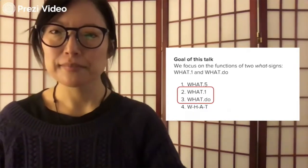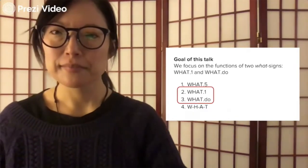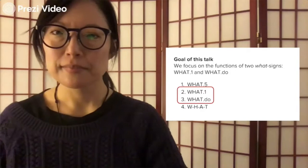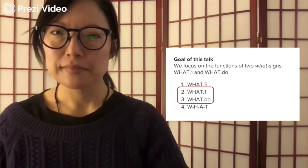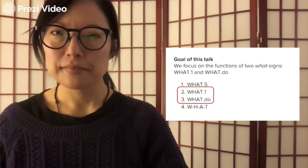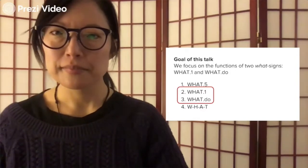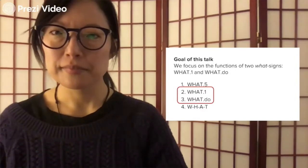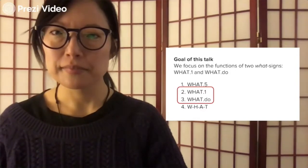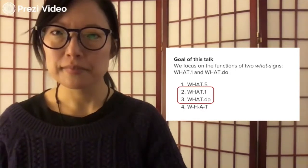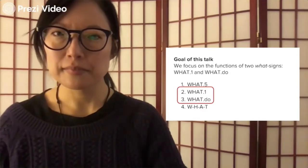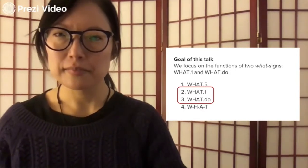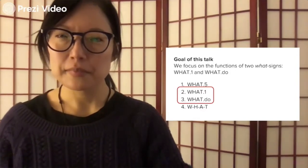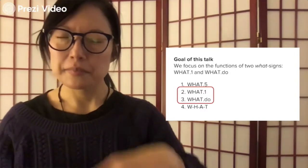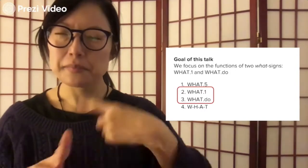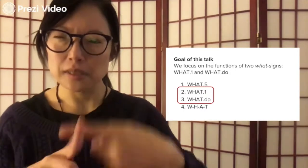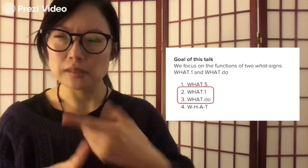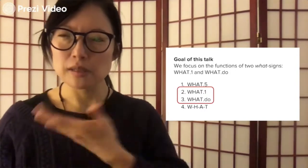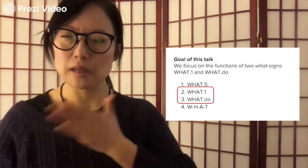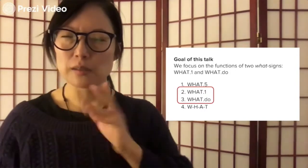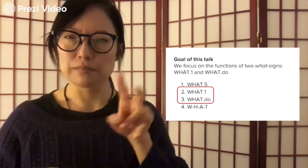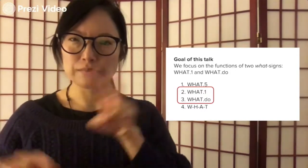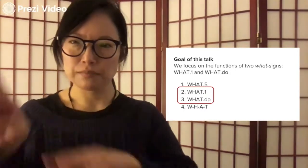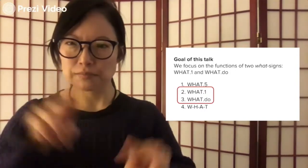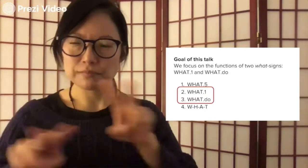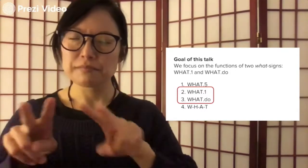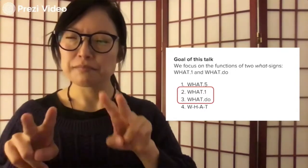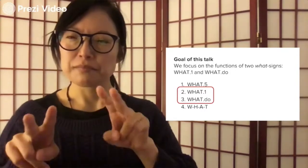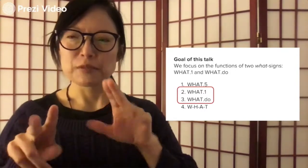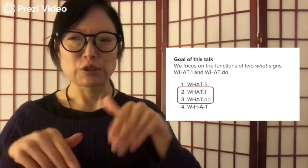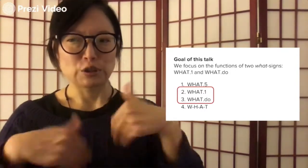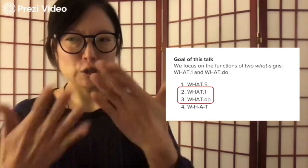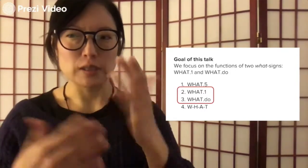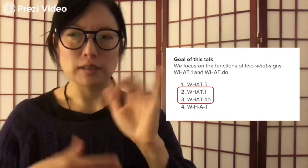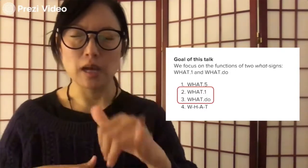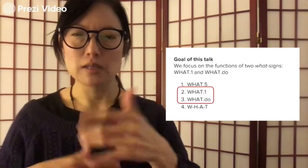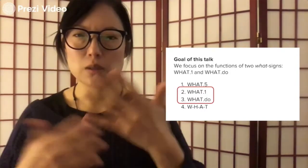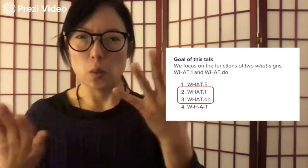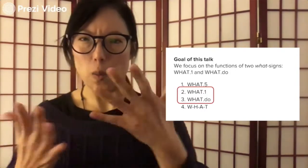syntax. Furthermore, our observation of the data suggests